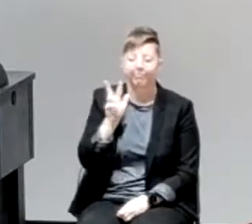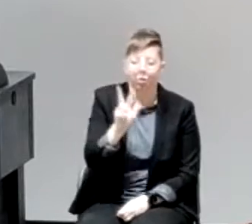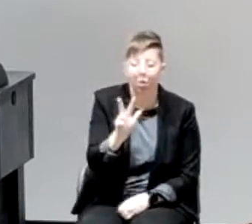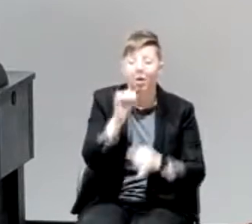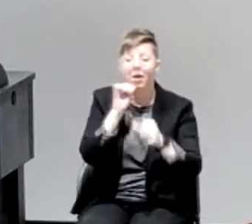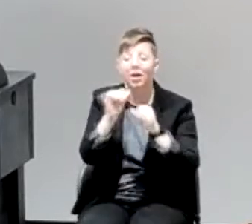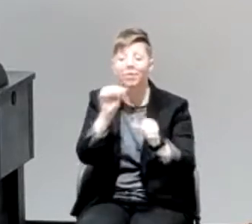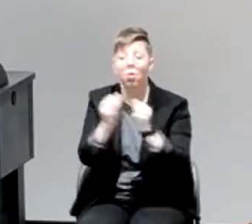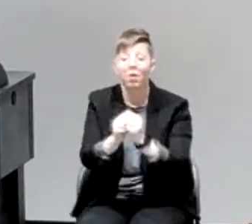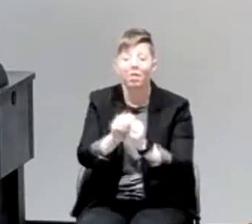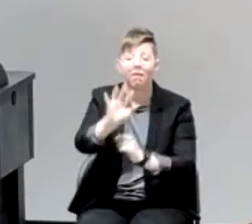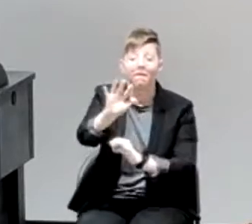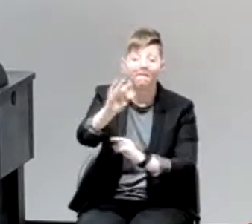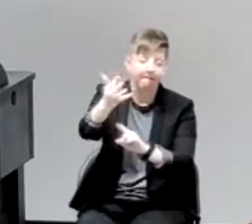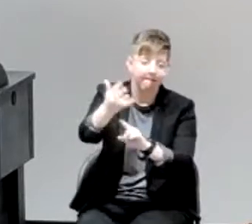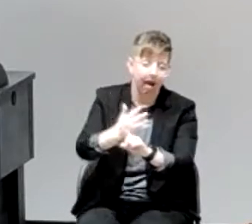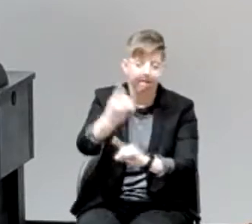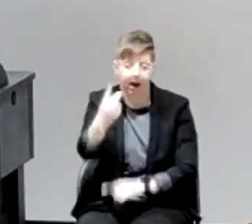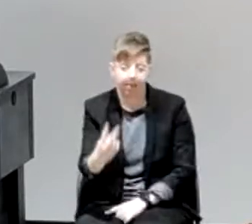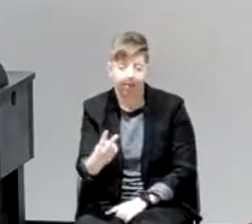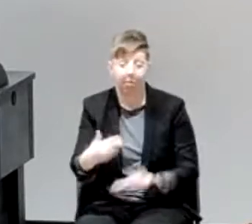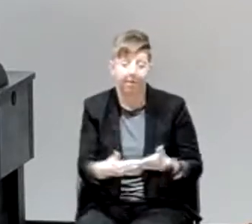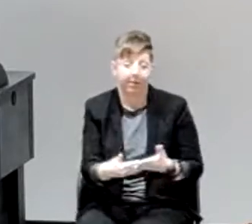Joseph is at the time weeks old but we're going to go. He was a year old.